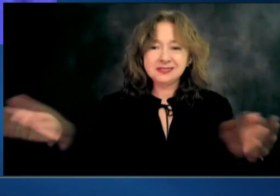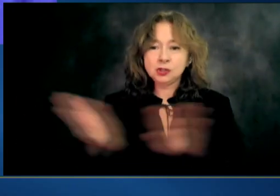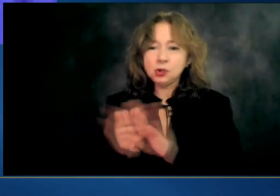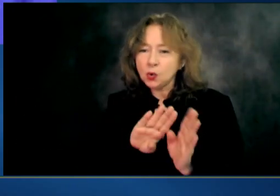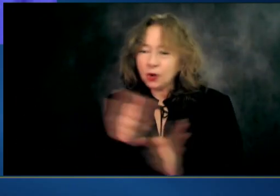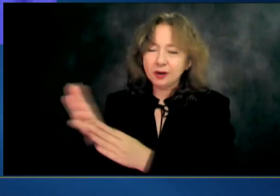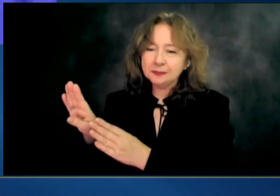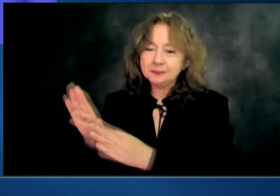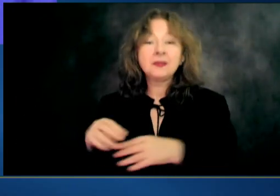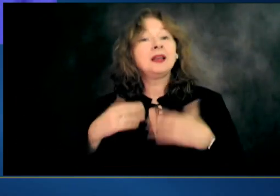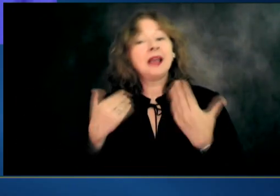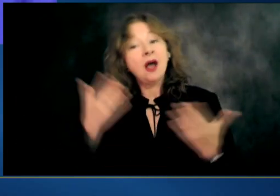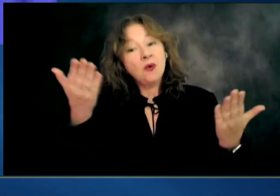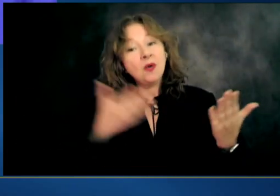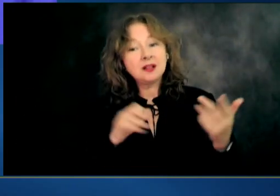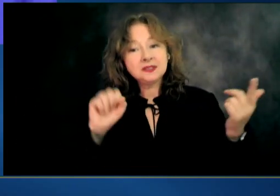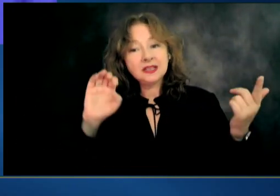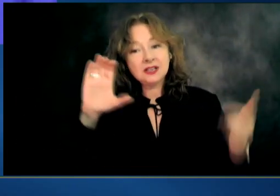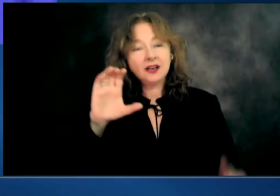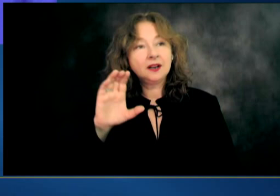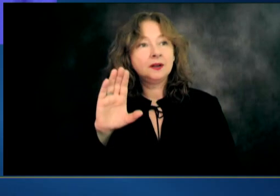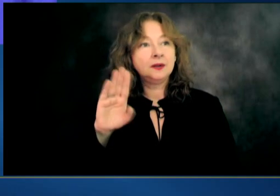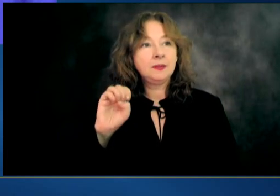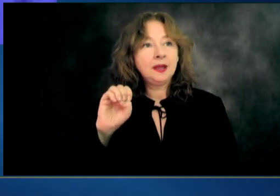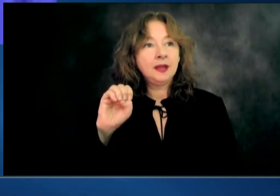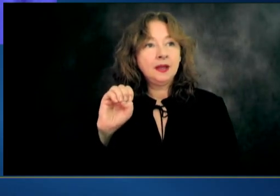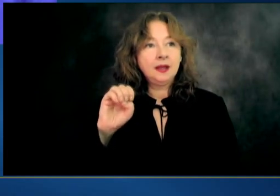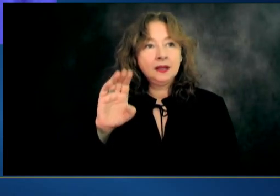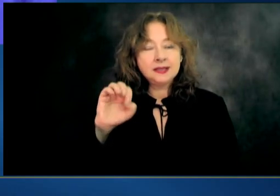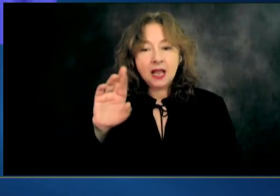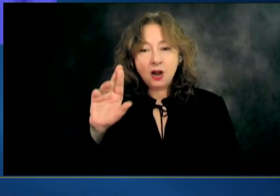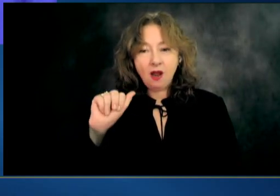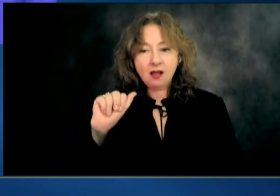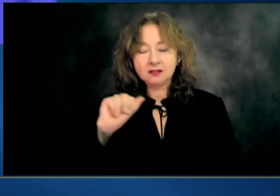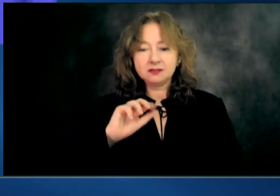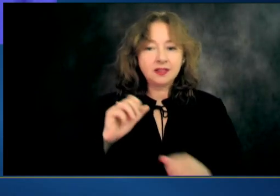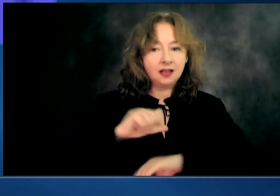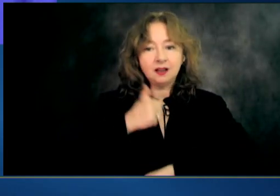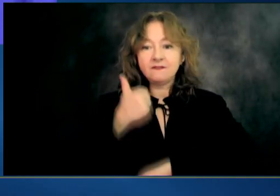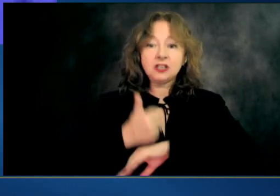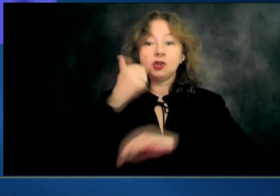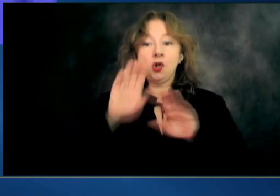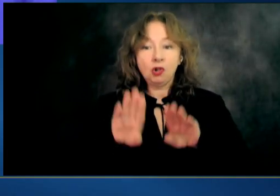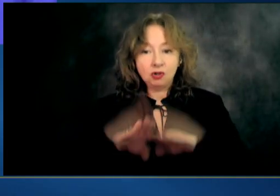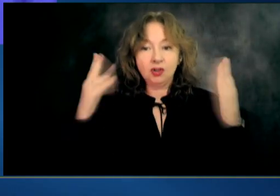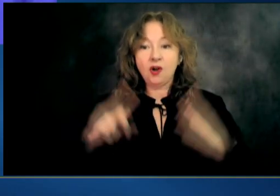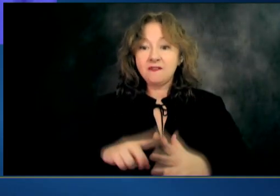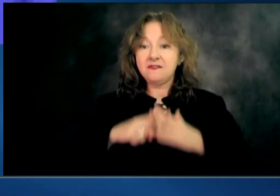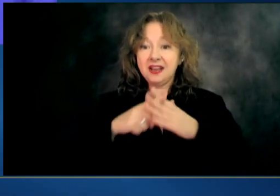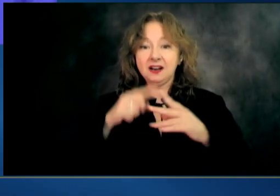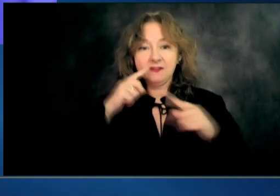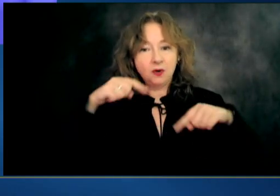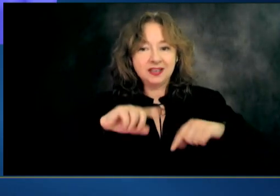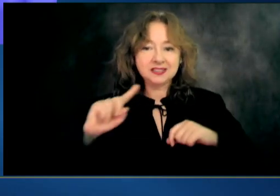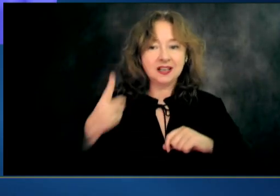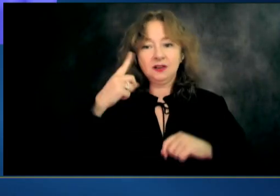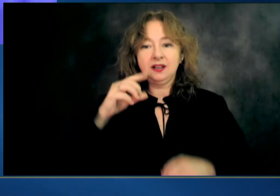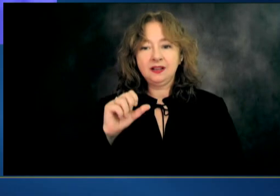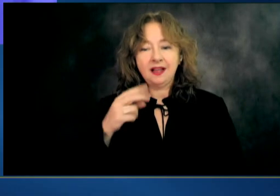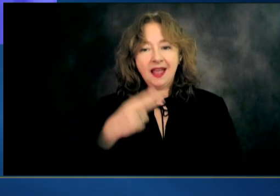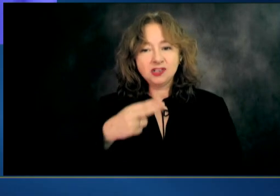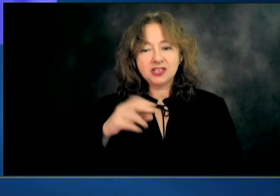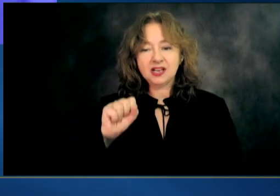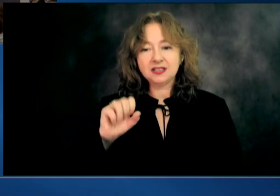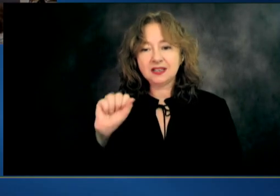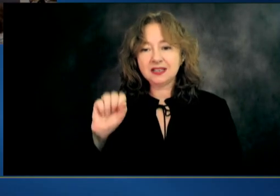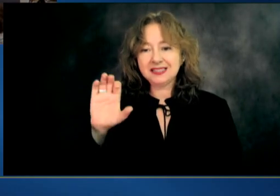Becerra to the stage as the official convener of this inaugural HHS Sickle Cell Disease Summit.